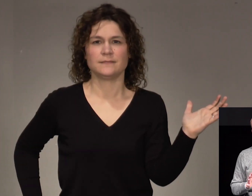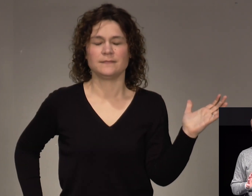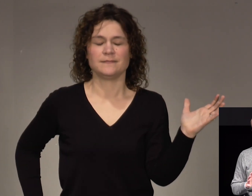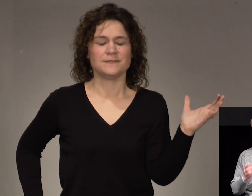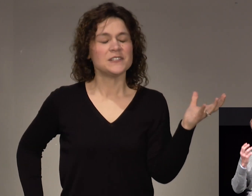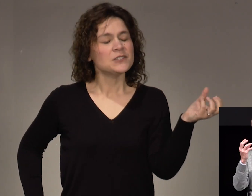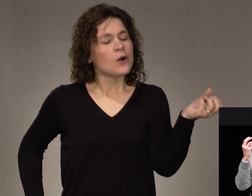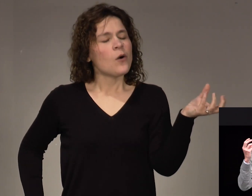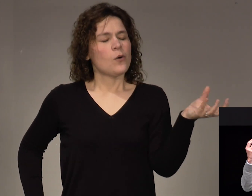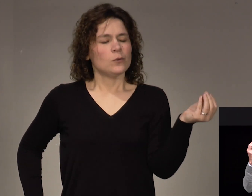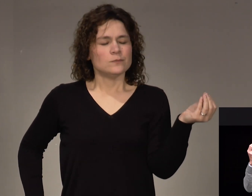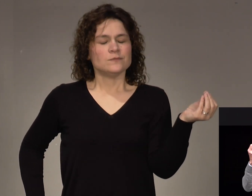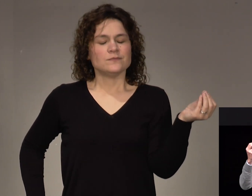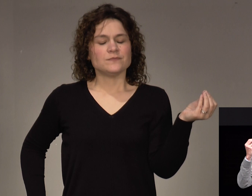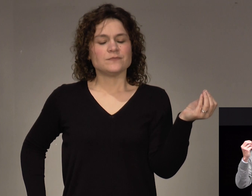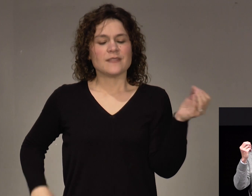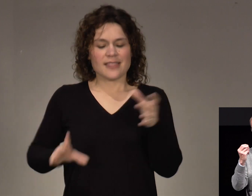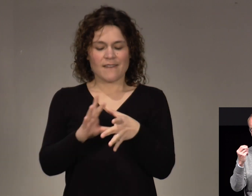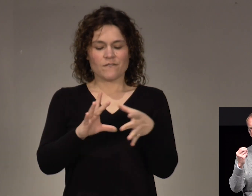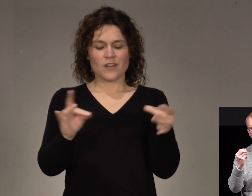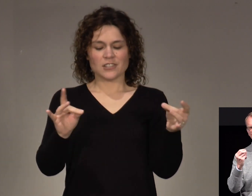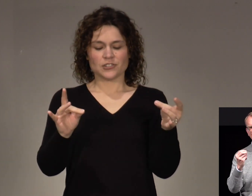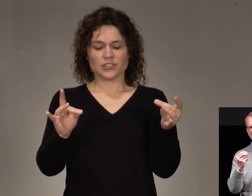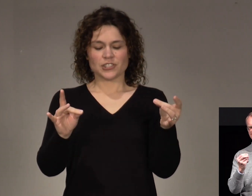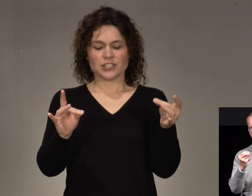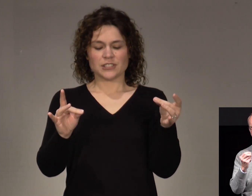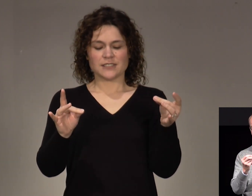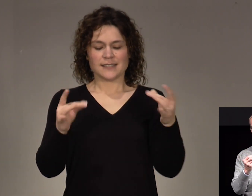when I think about that phrase, "the resurrection of the body and the life